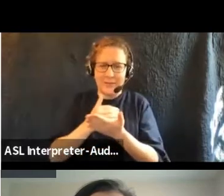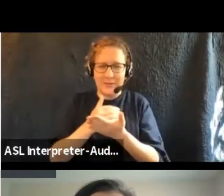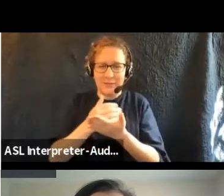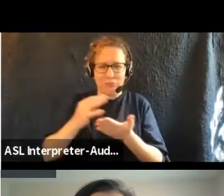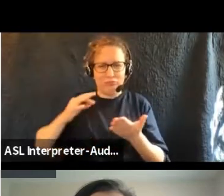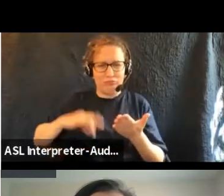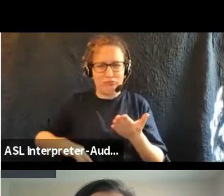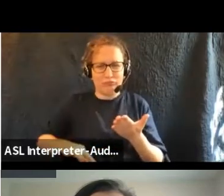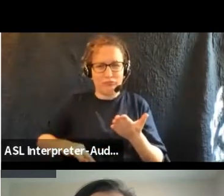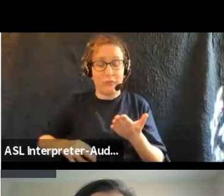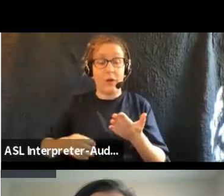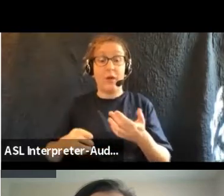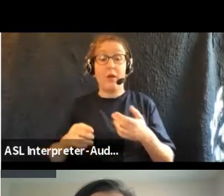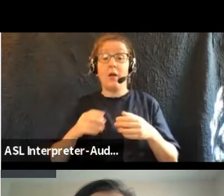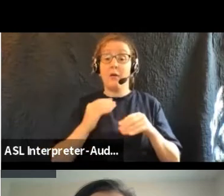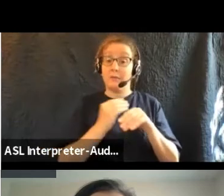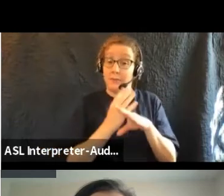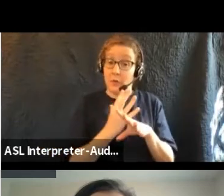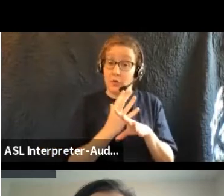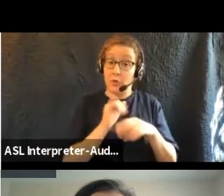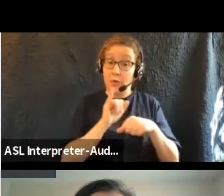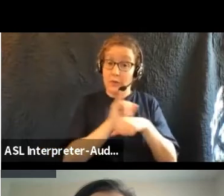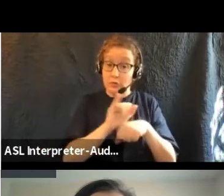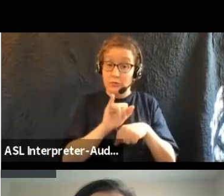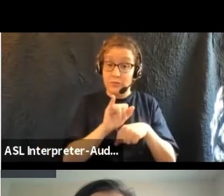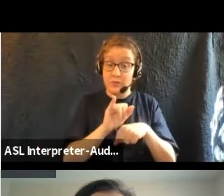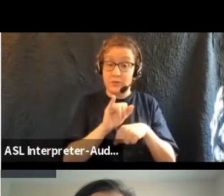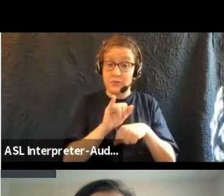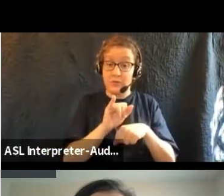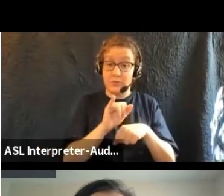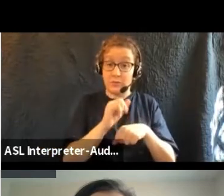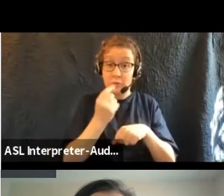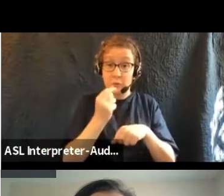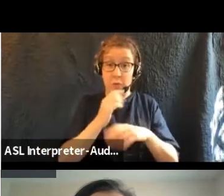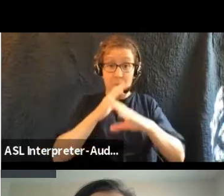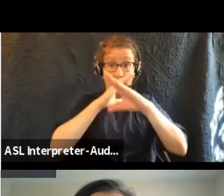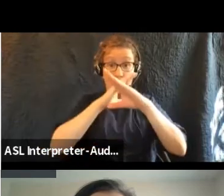Virtual internships actually remove the barrier of location.